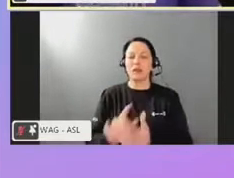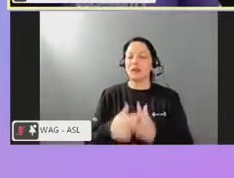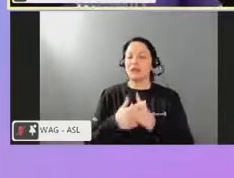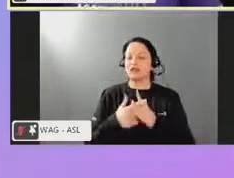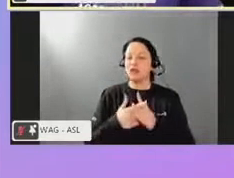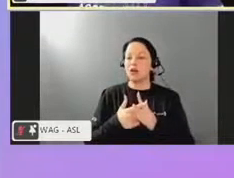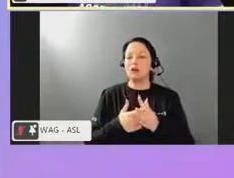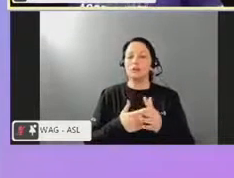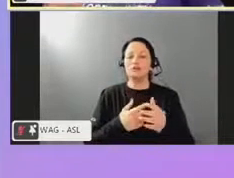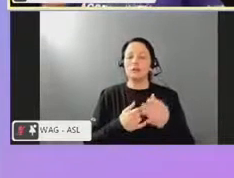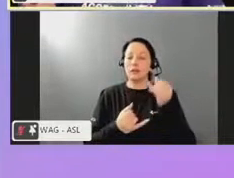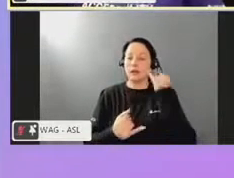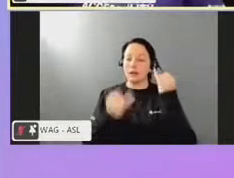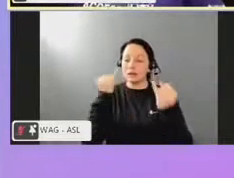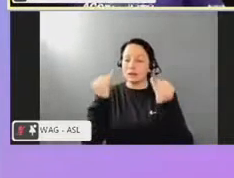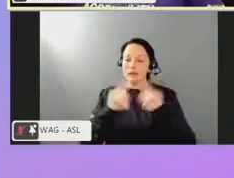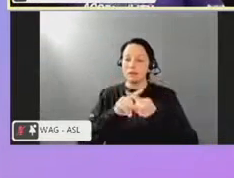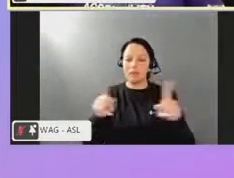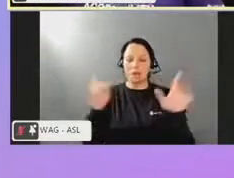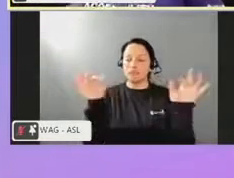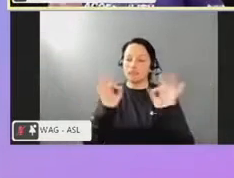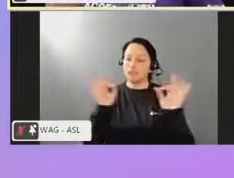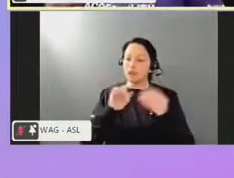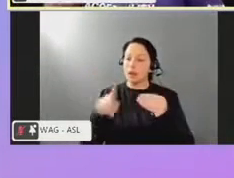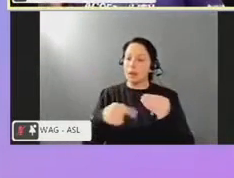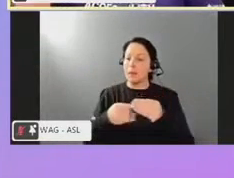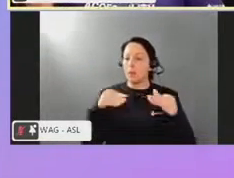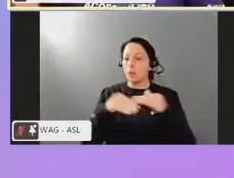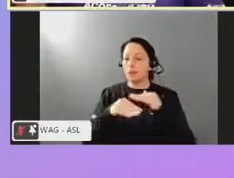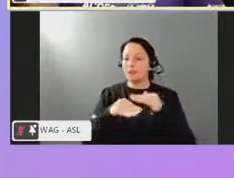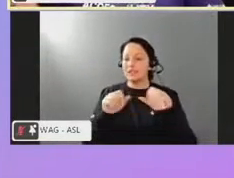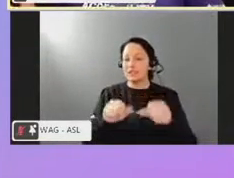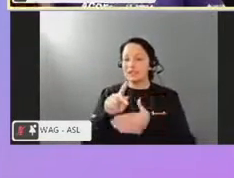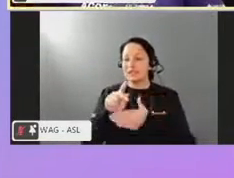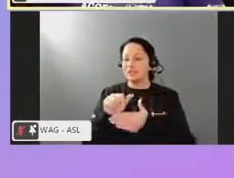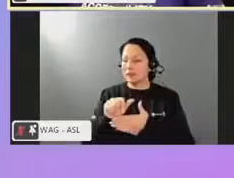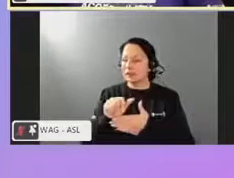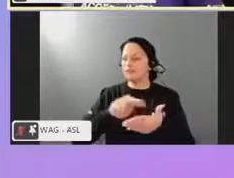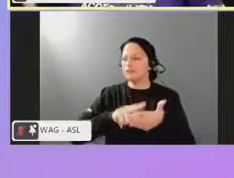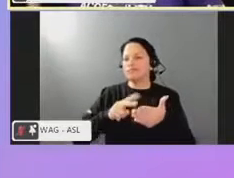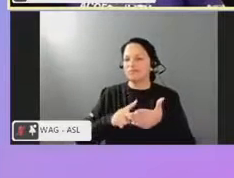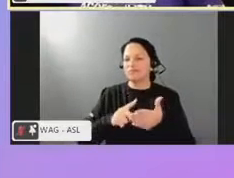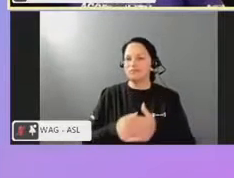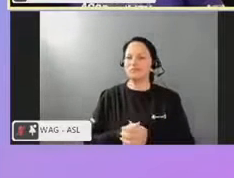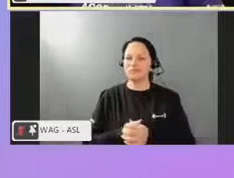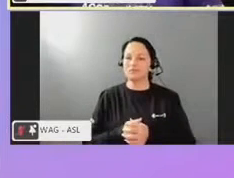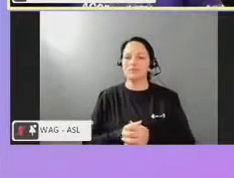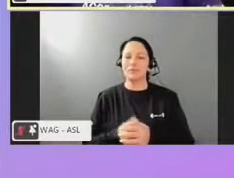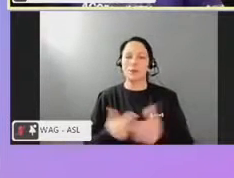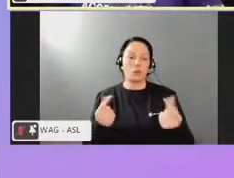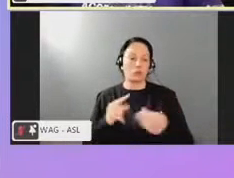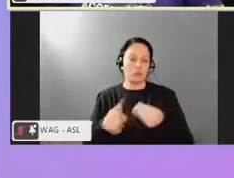They acknowledge that we are on the spectrum for those things period they try getting those ideas. Their